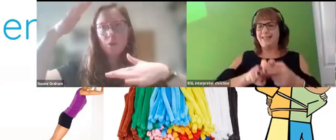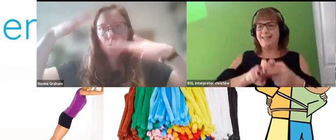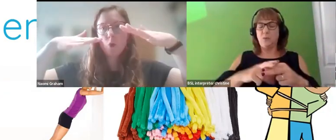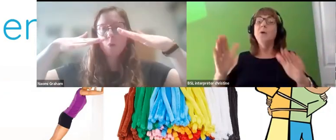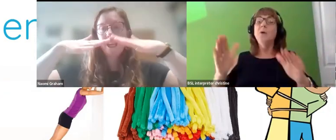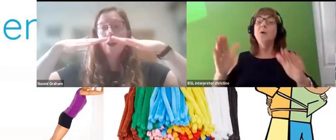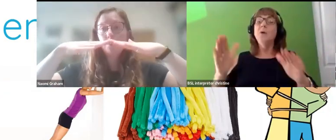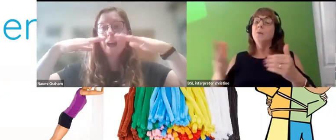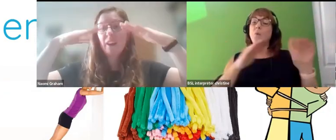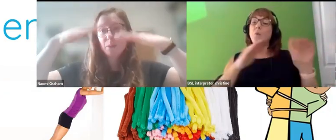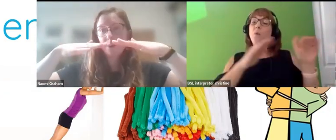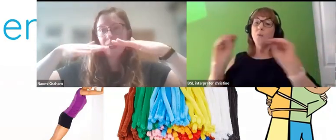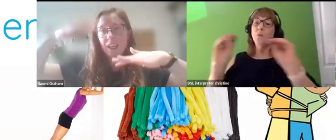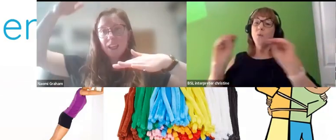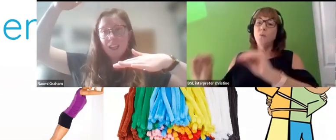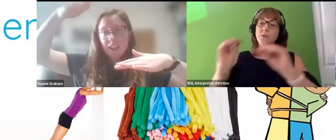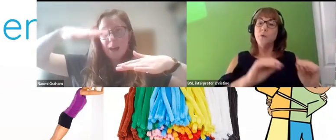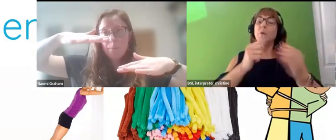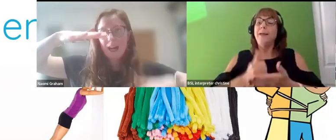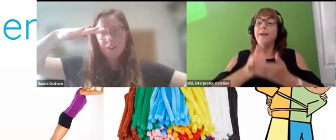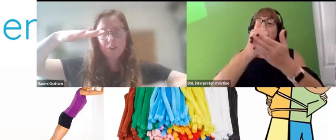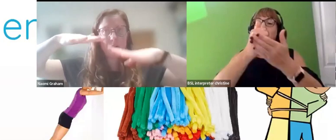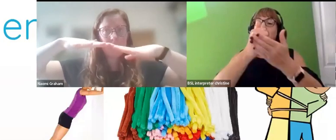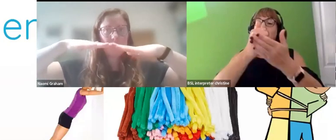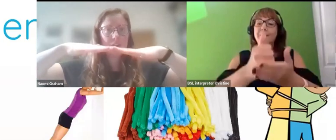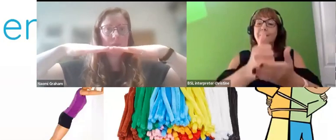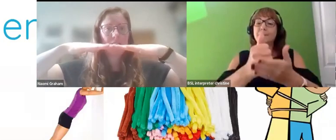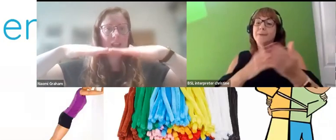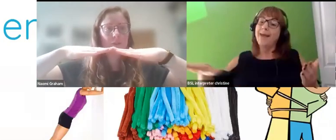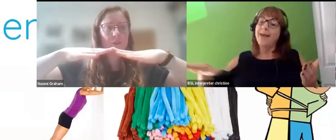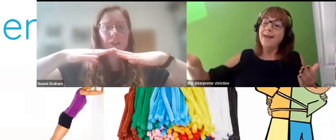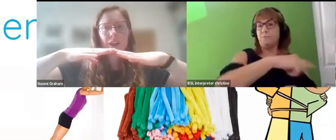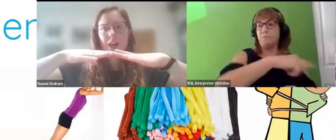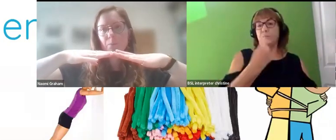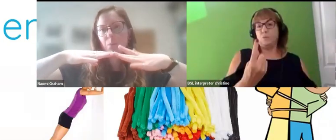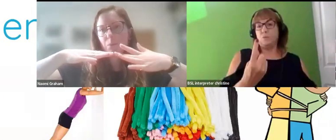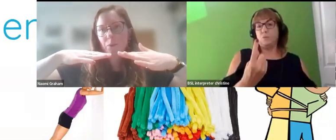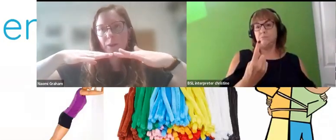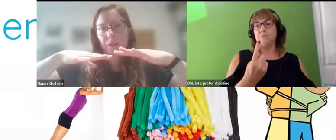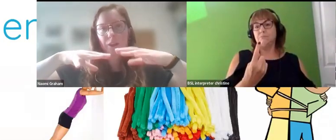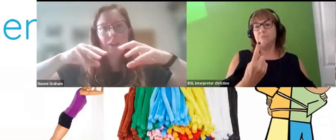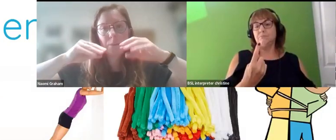the more we help everybody get back to a just right level, it's what we call in OT,